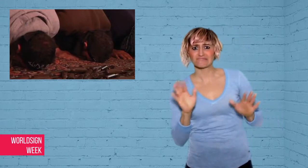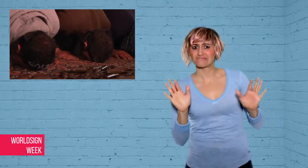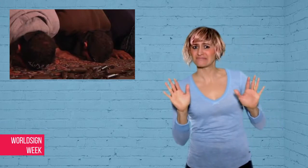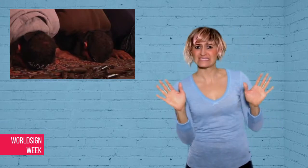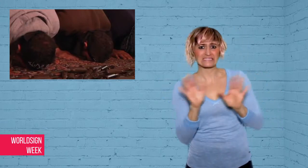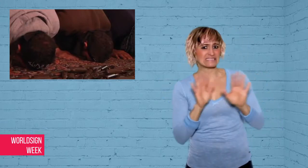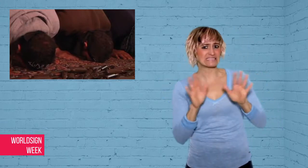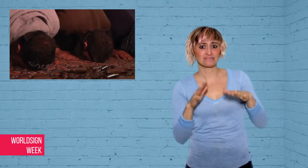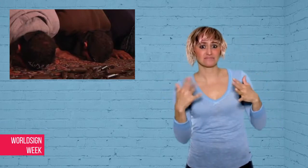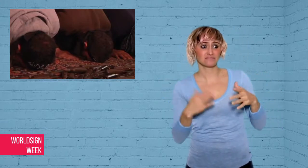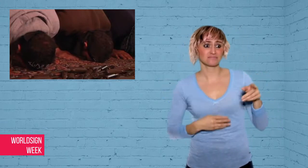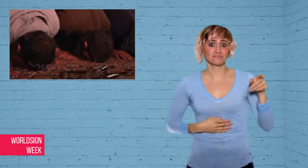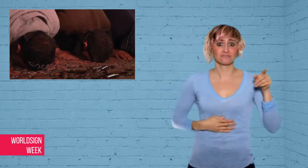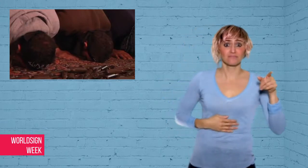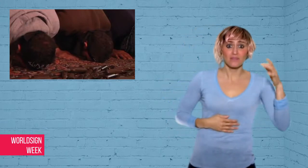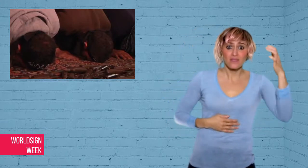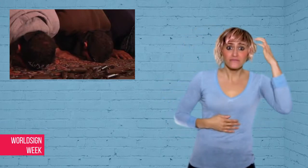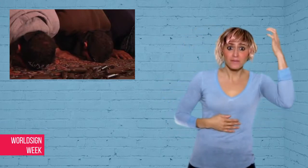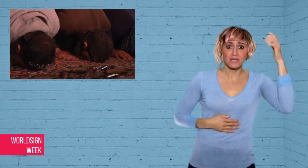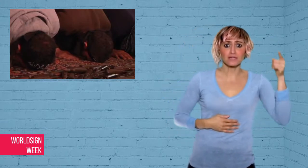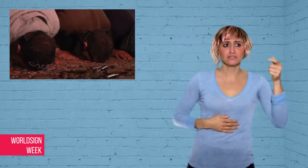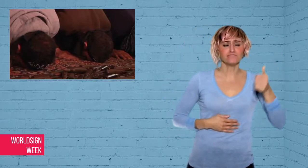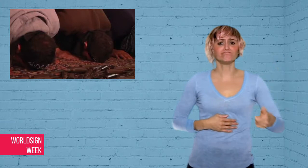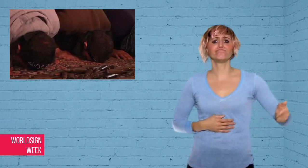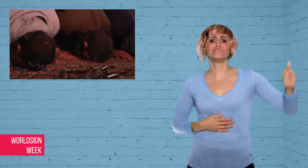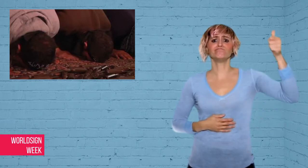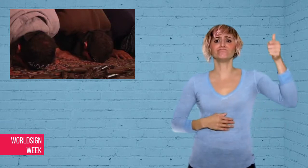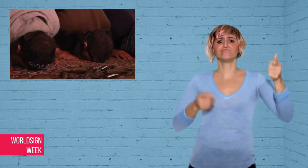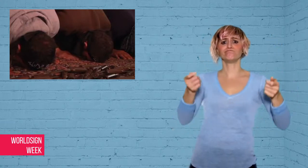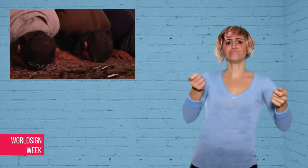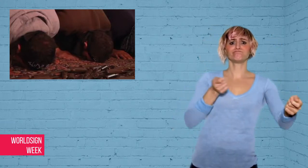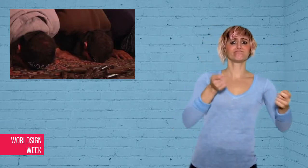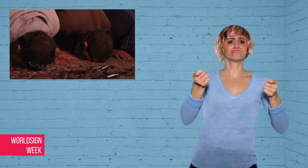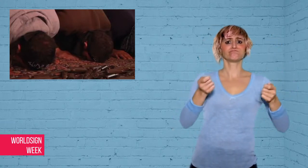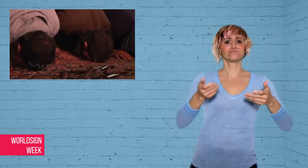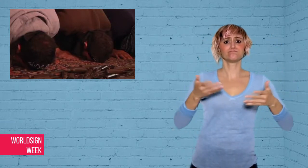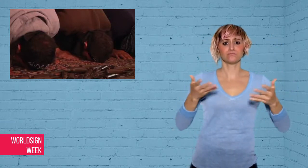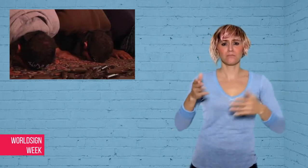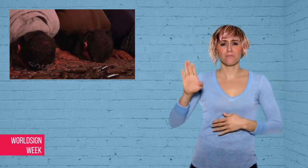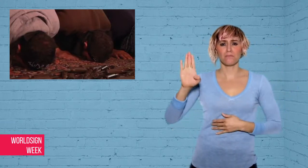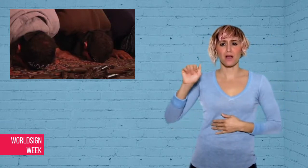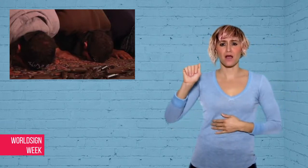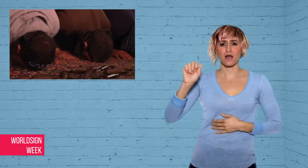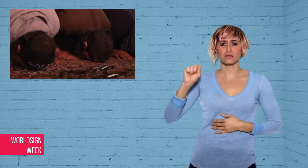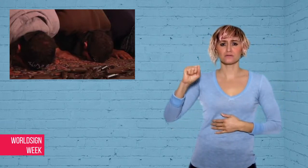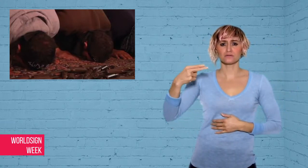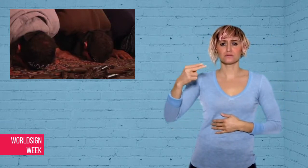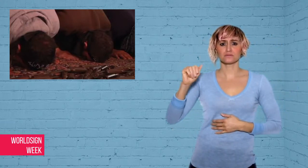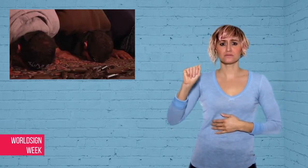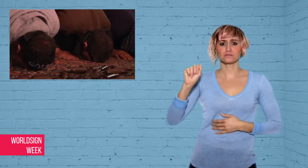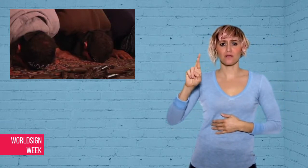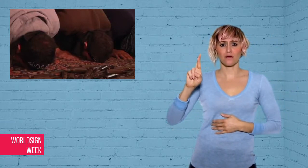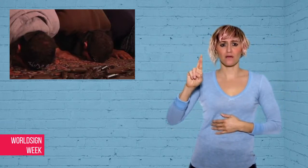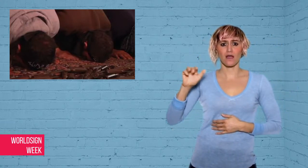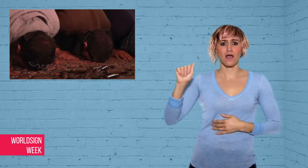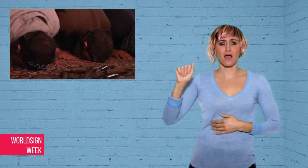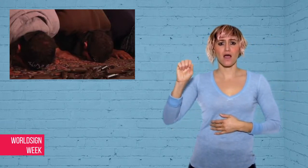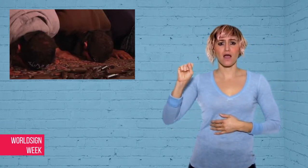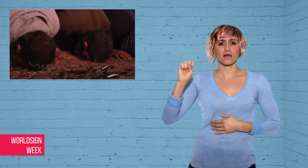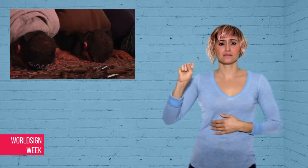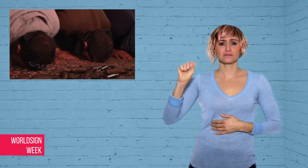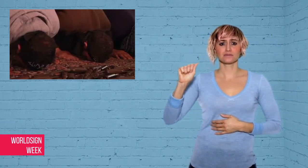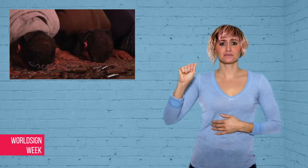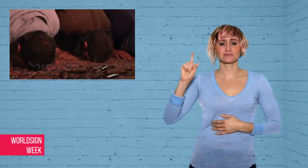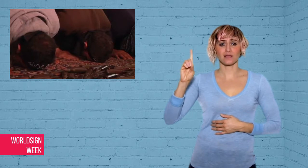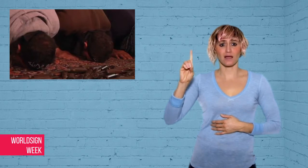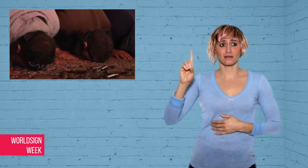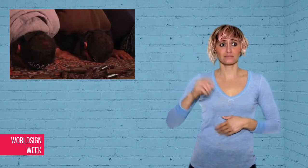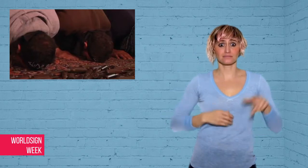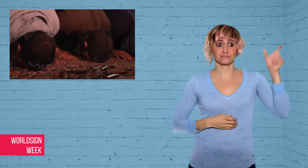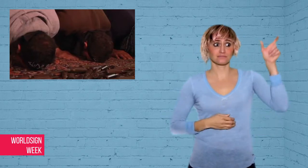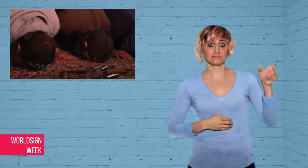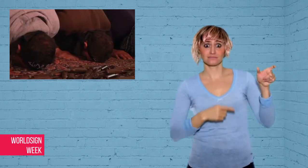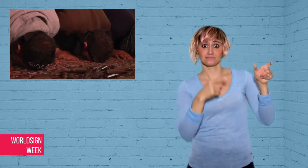to win control of the country. The government